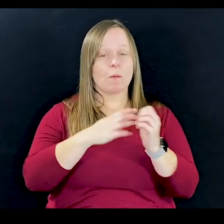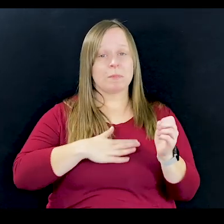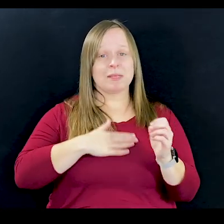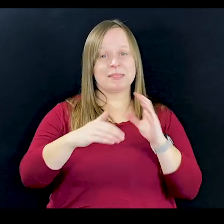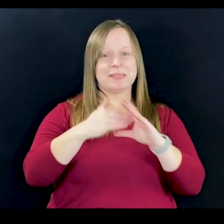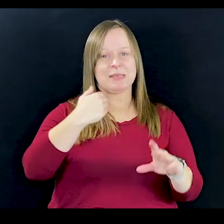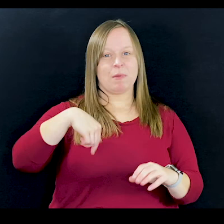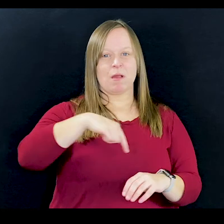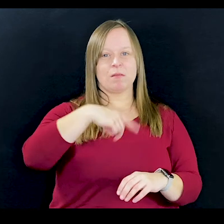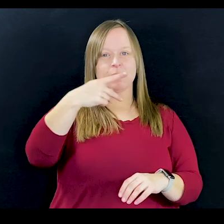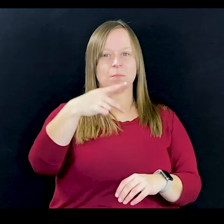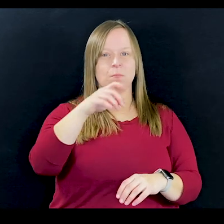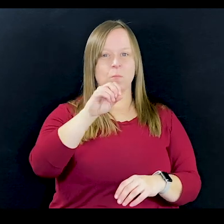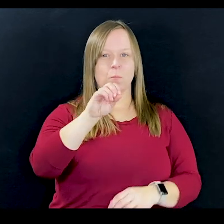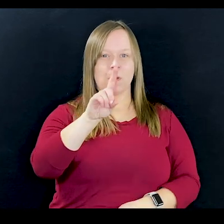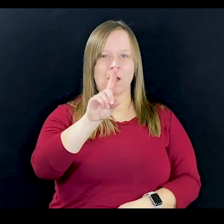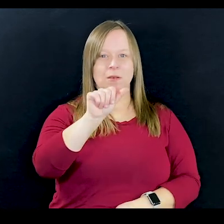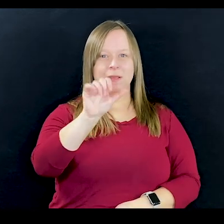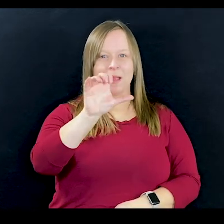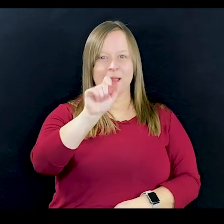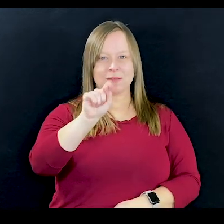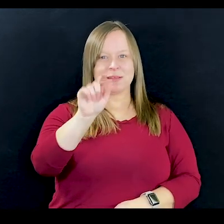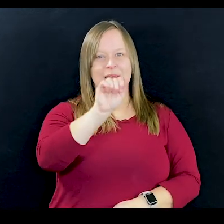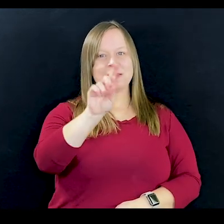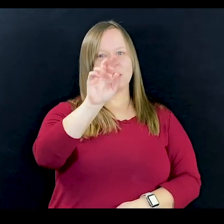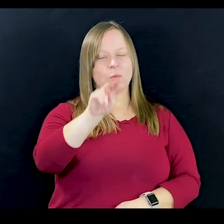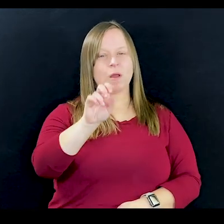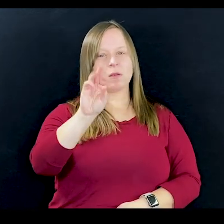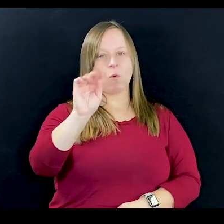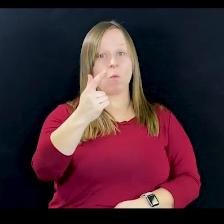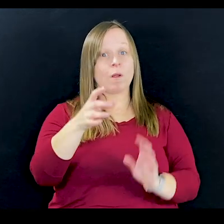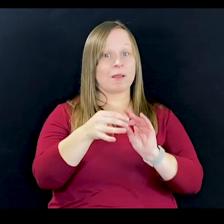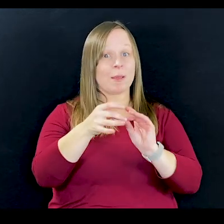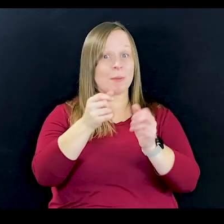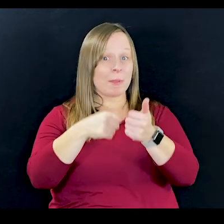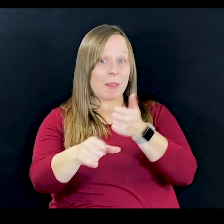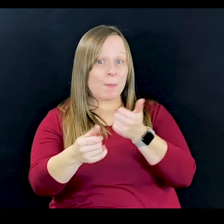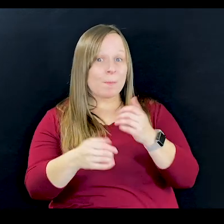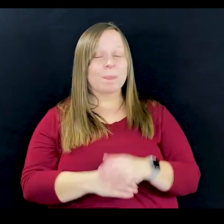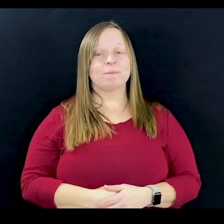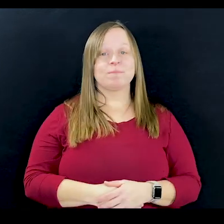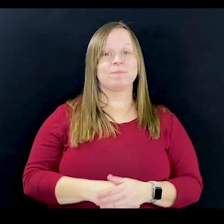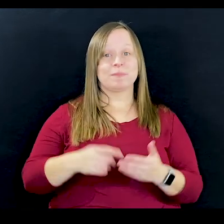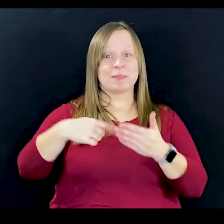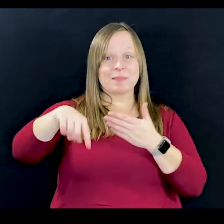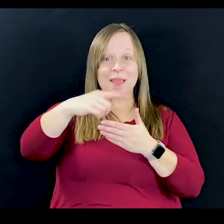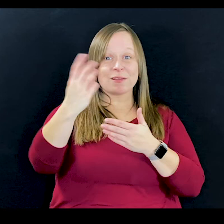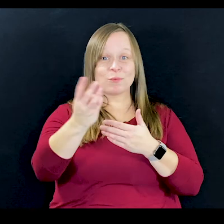discuss please email, podcast@drny.org or comment below. Tune in next